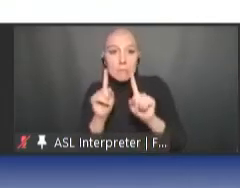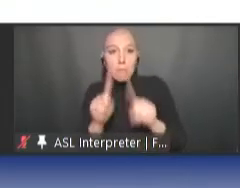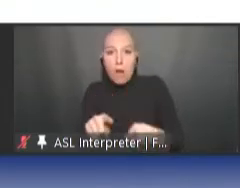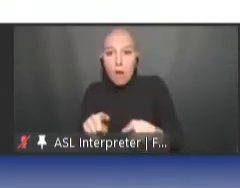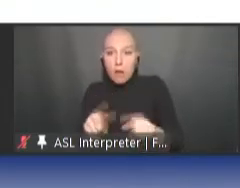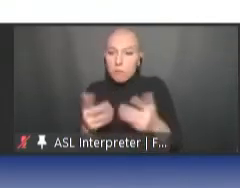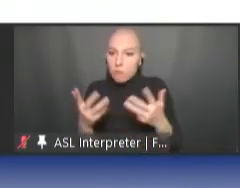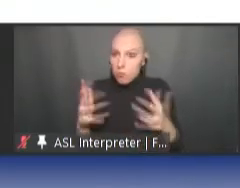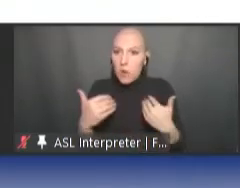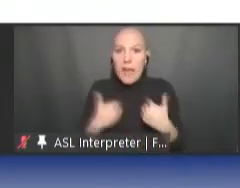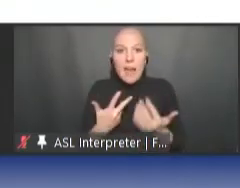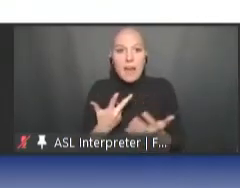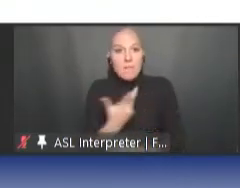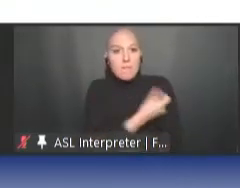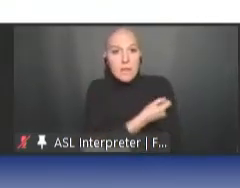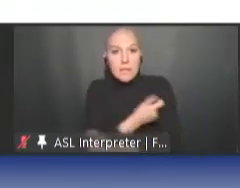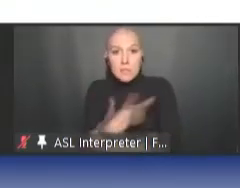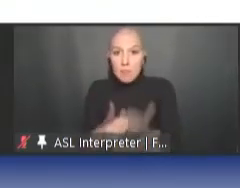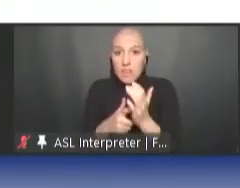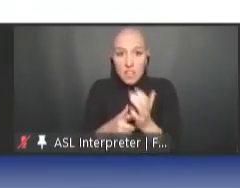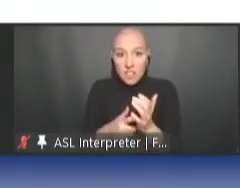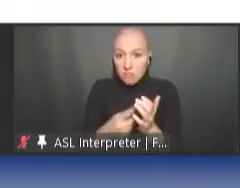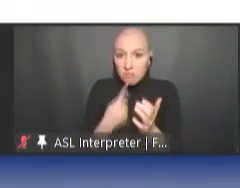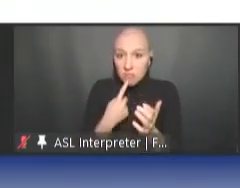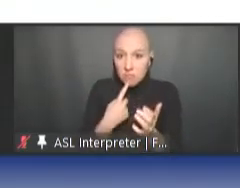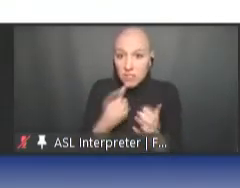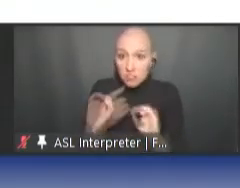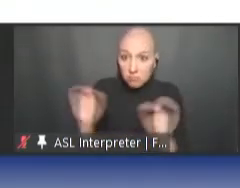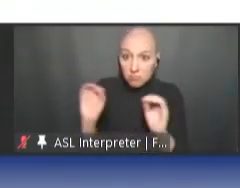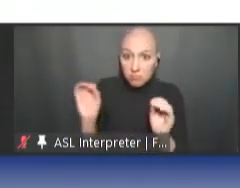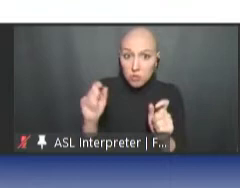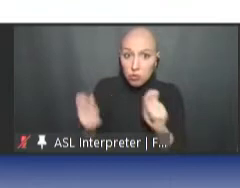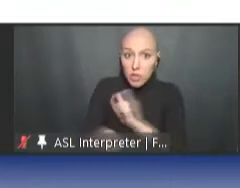saw no change in turnover, with only 4 percent experiencing significant increases in turnover.